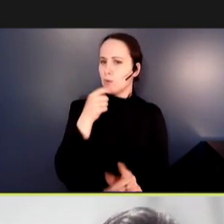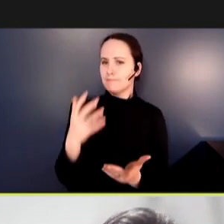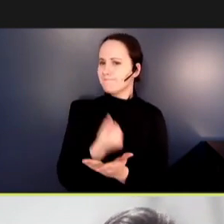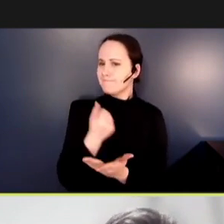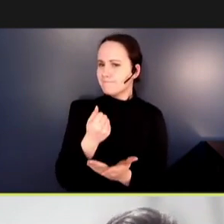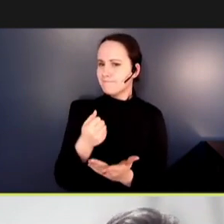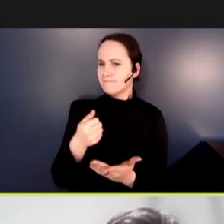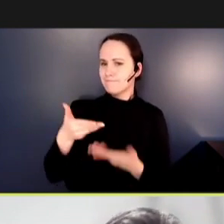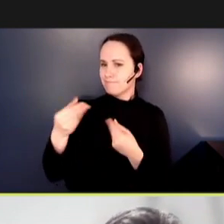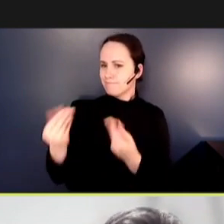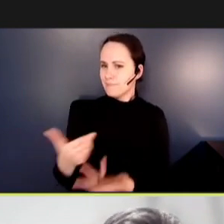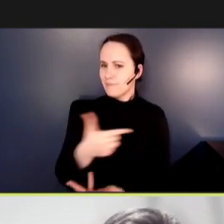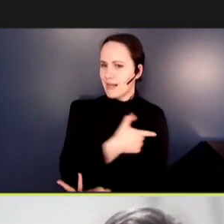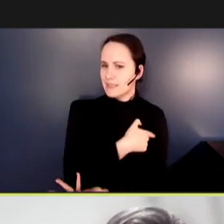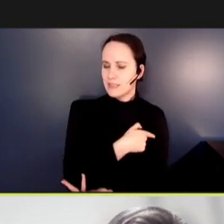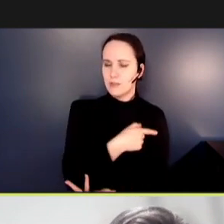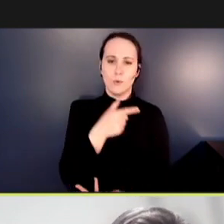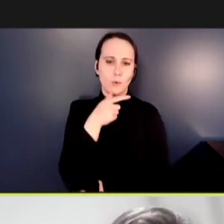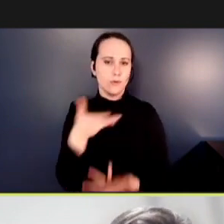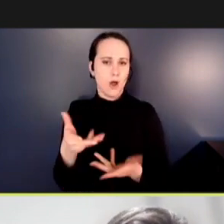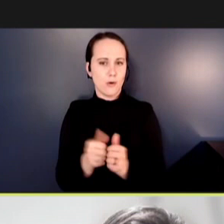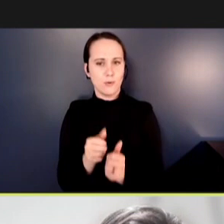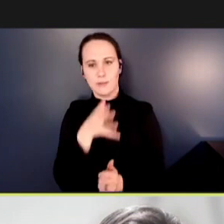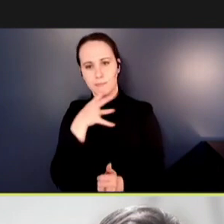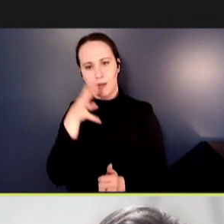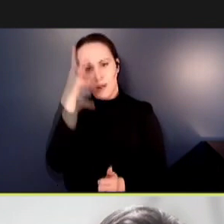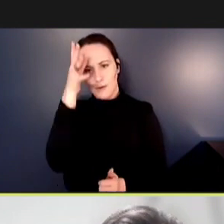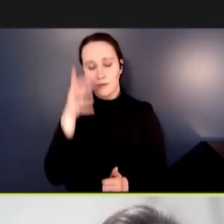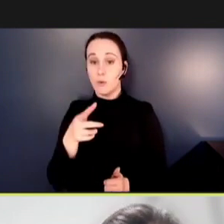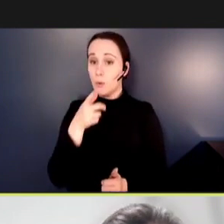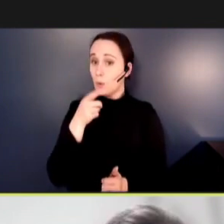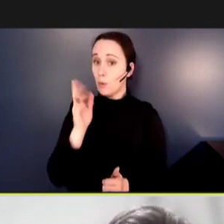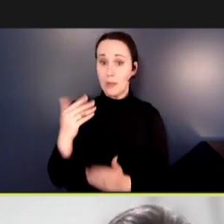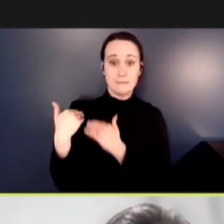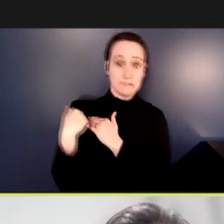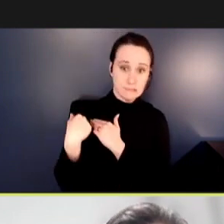going to be in charge of these things? Should there be dedicated personnel? One thing we did